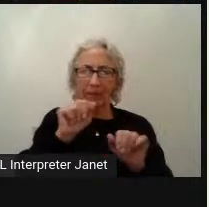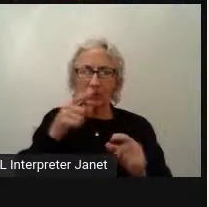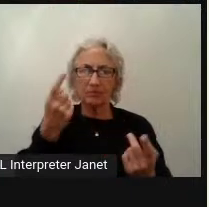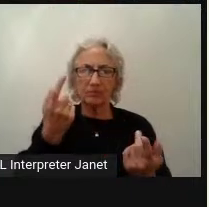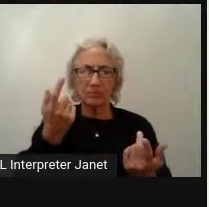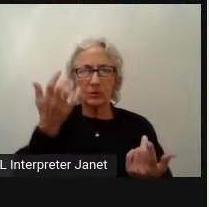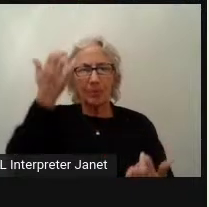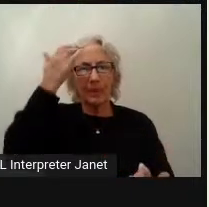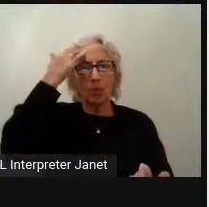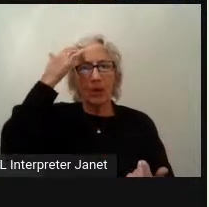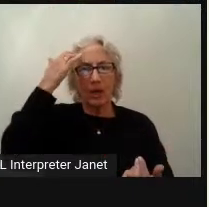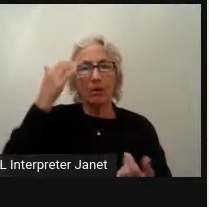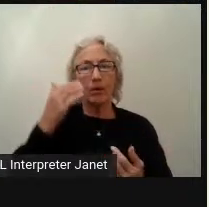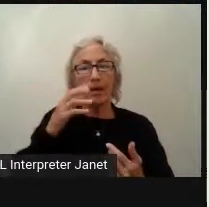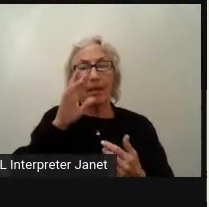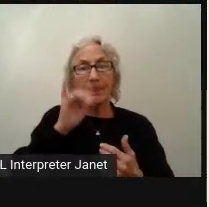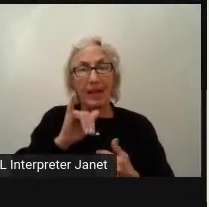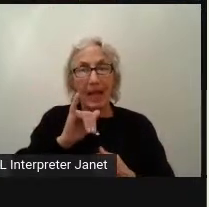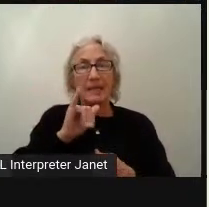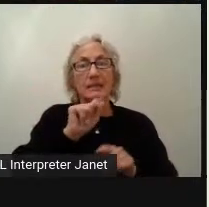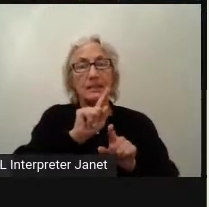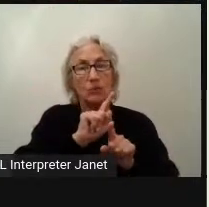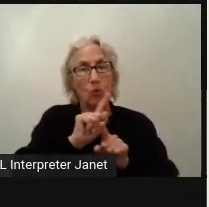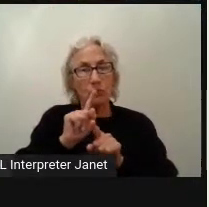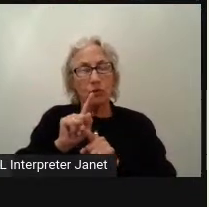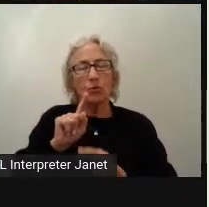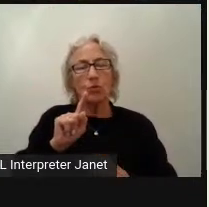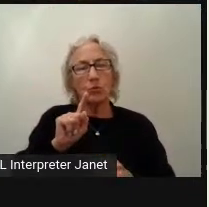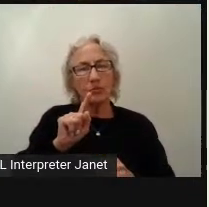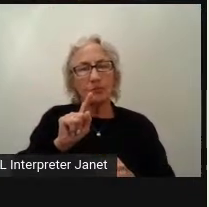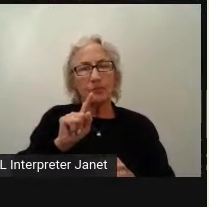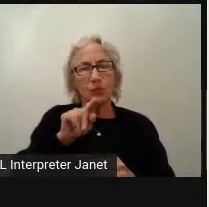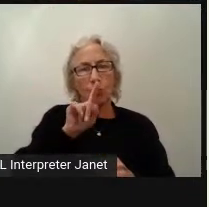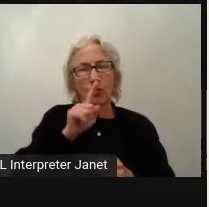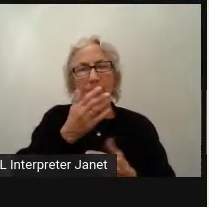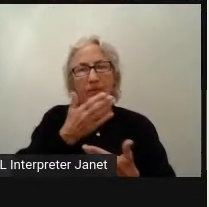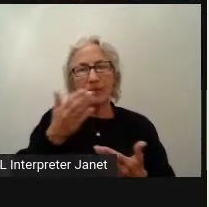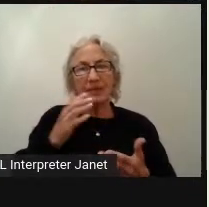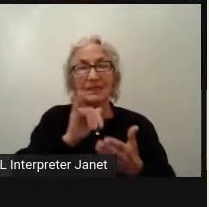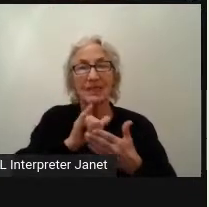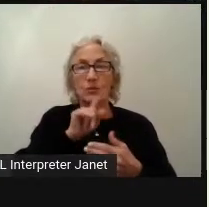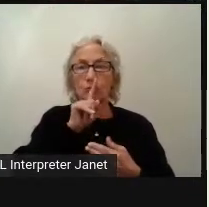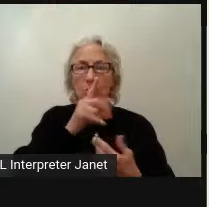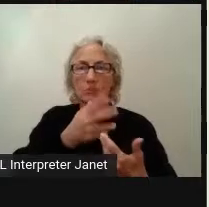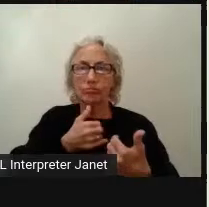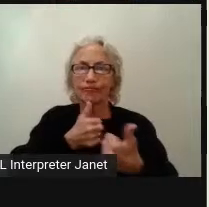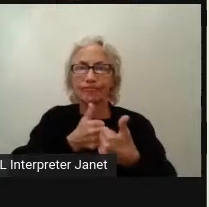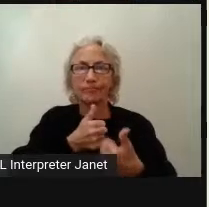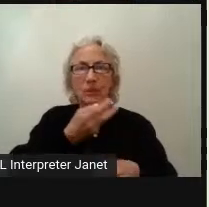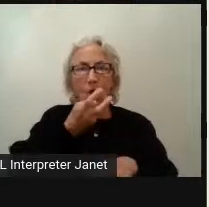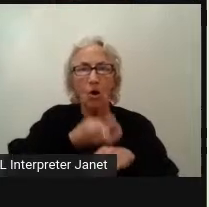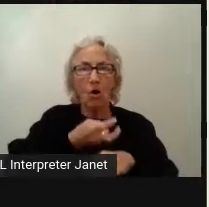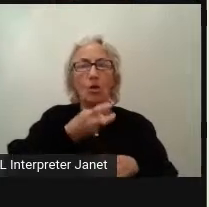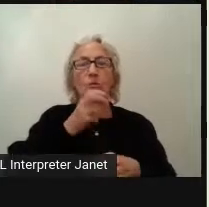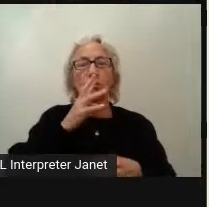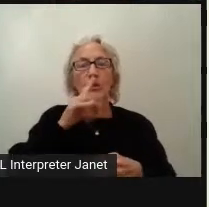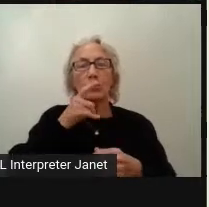So were actually trying to be aware of that. And that is actually